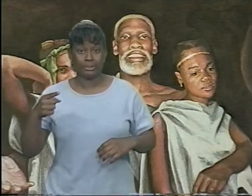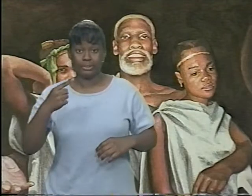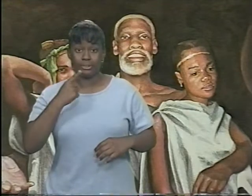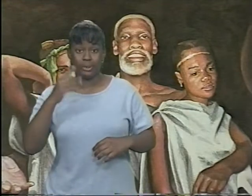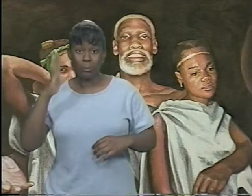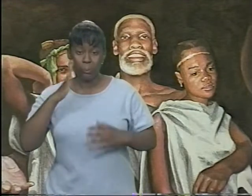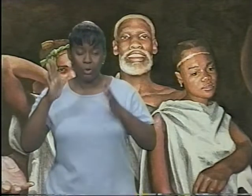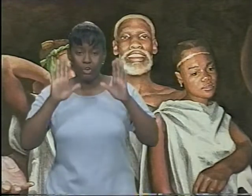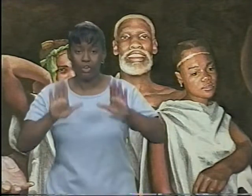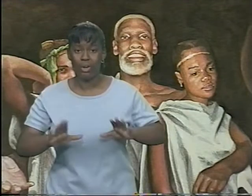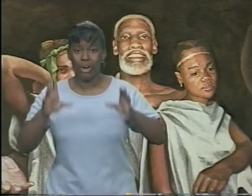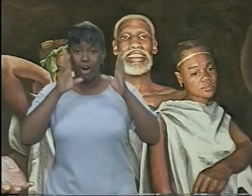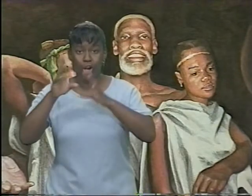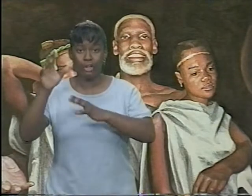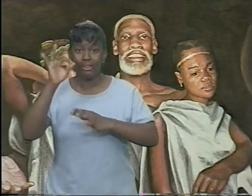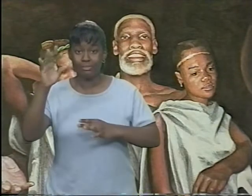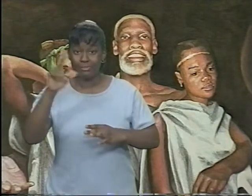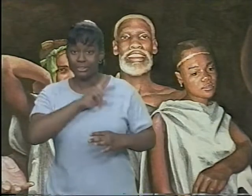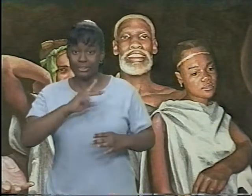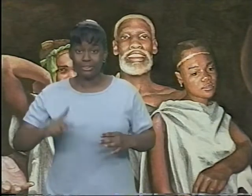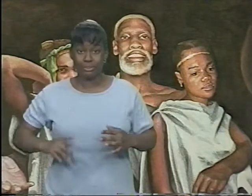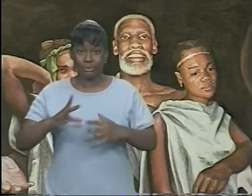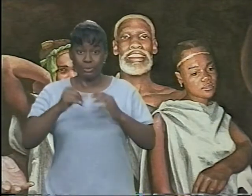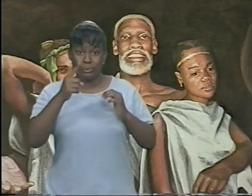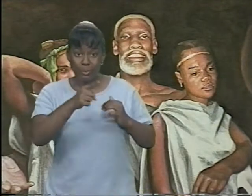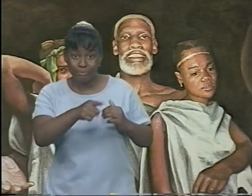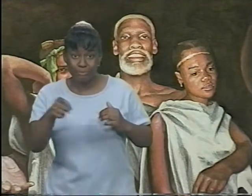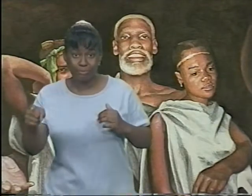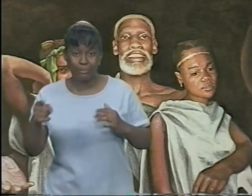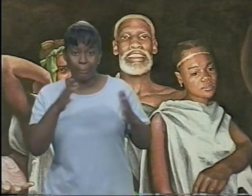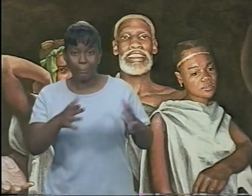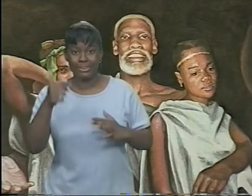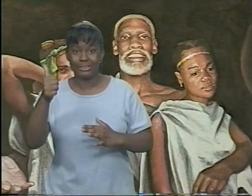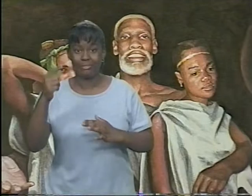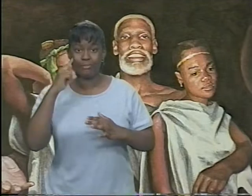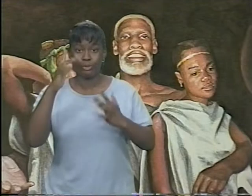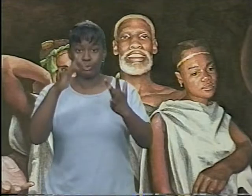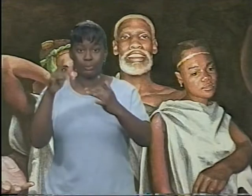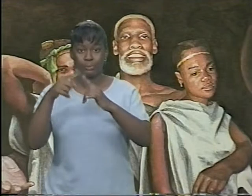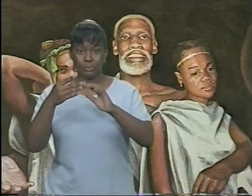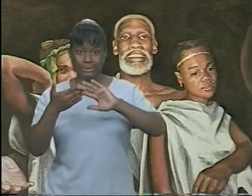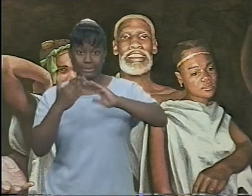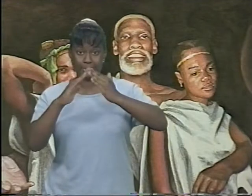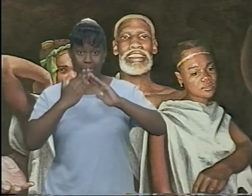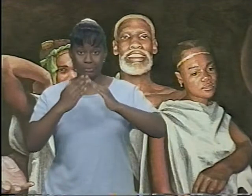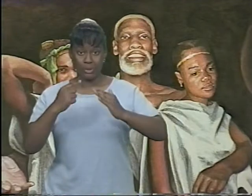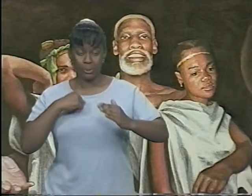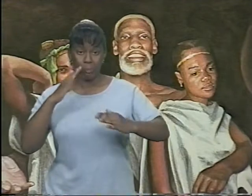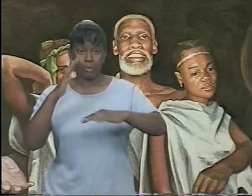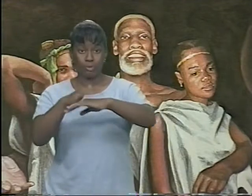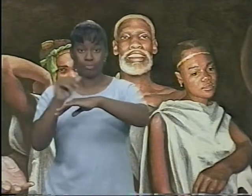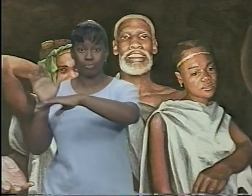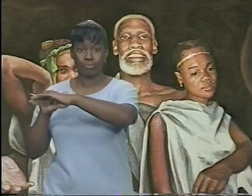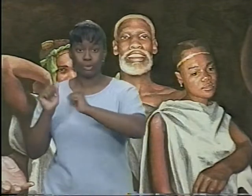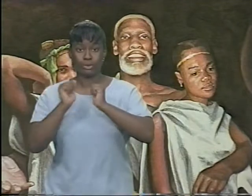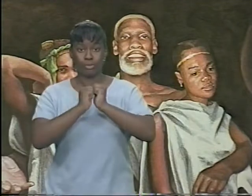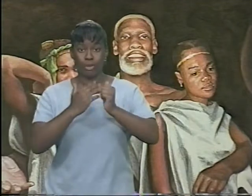Mufaro called Manyara and Nyasha to him. "It would be a great honor to have one of you chosen," he said.